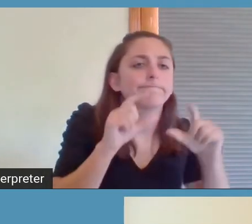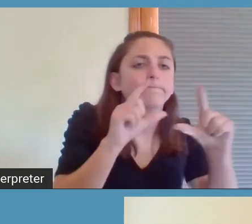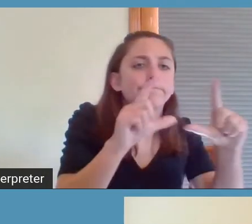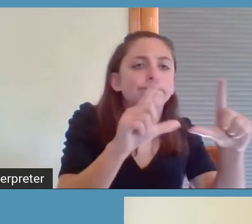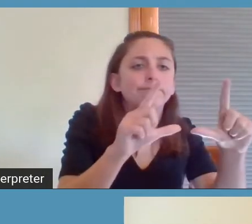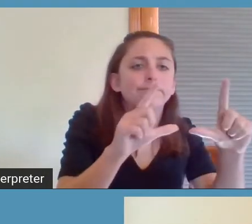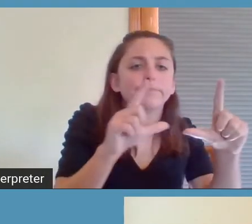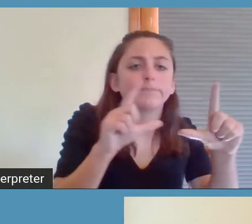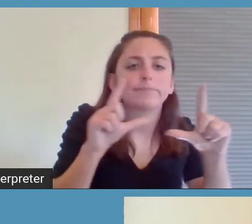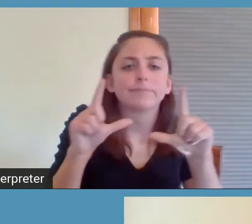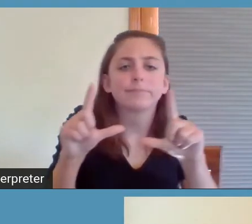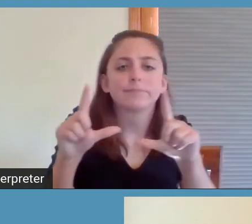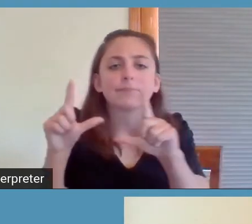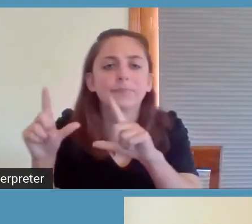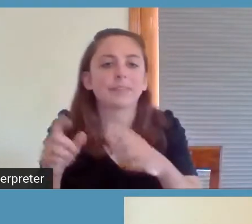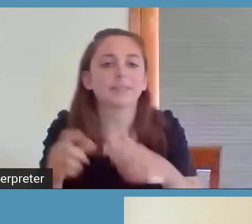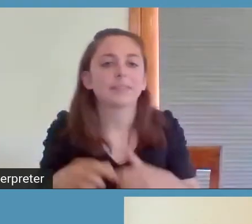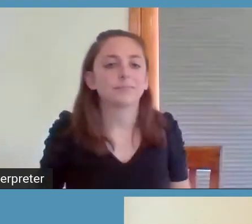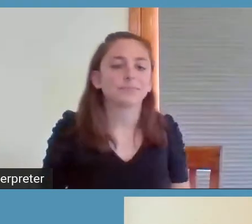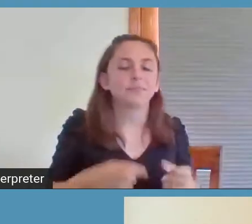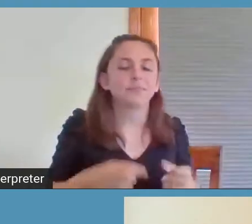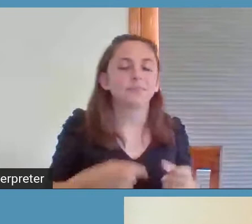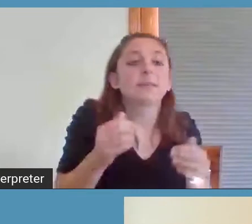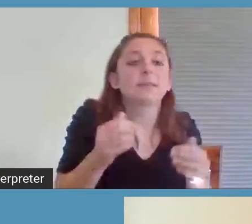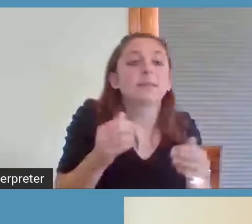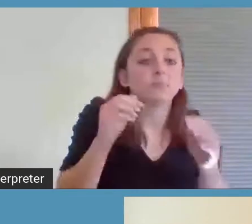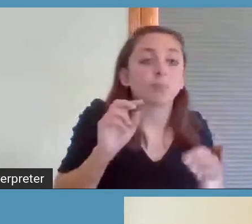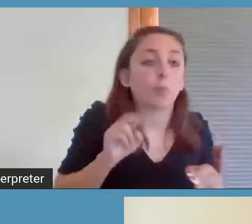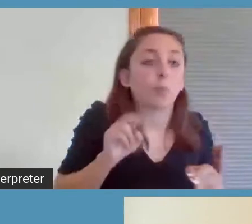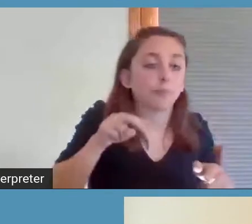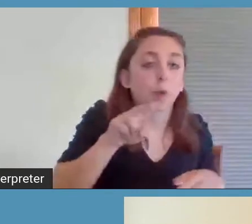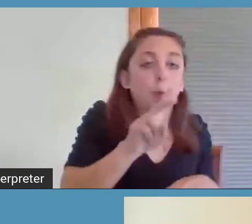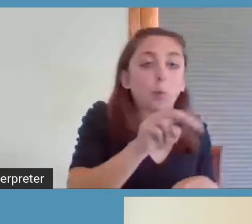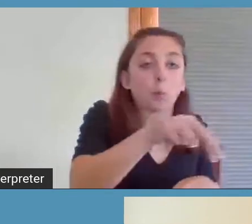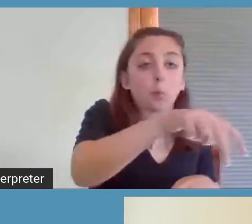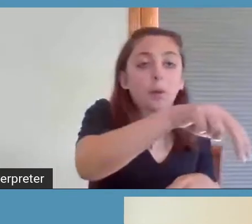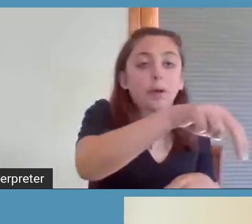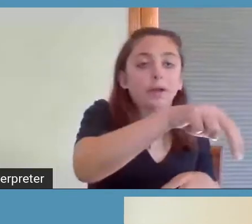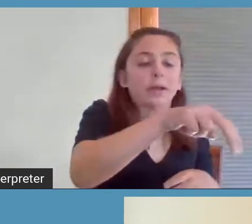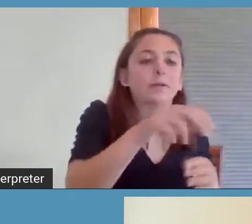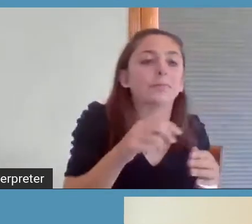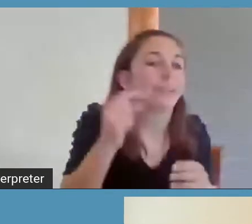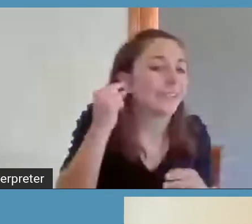when you walk away um for a couple of millimeters it goes away and all that had to be thought about